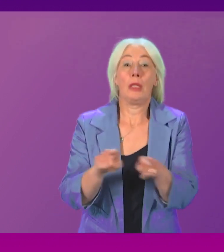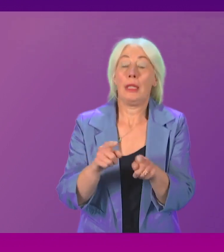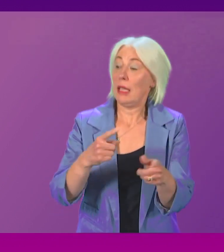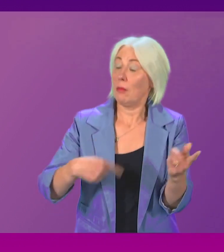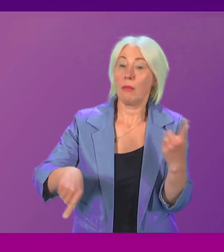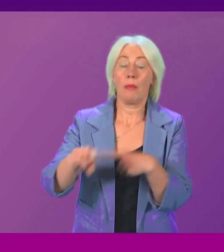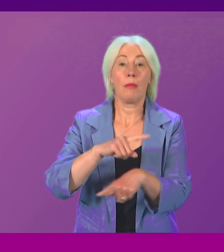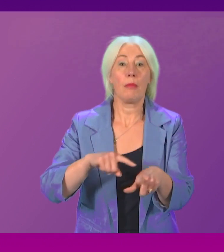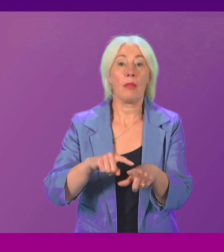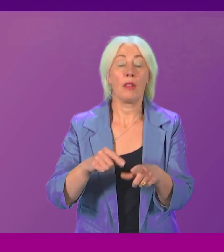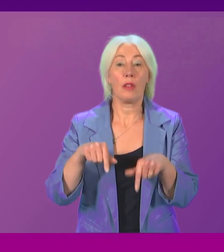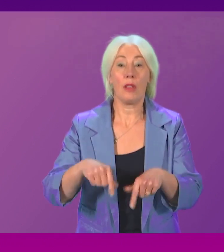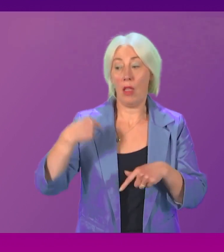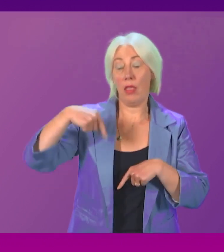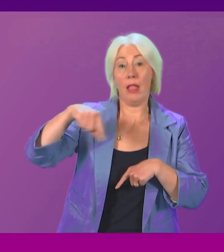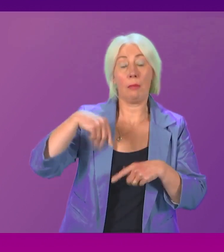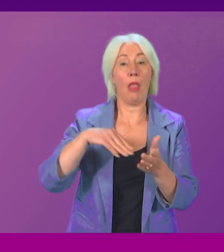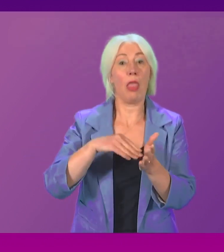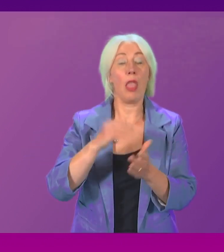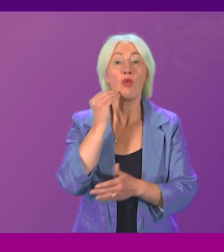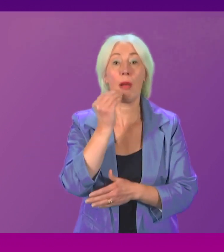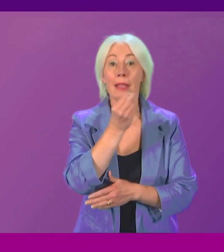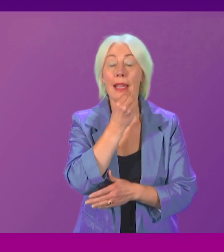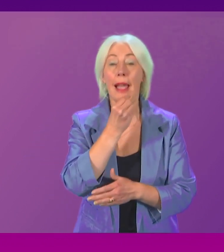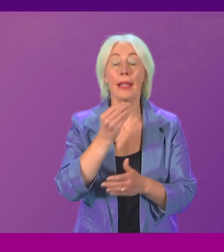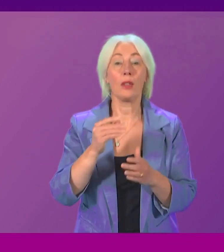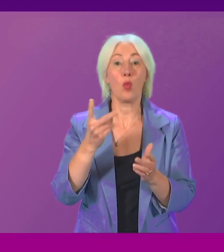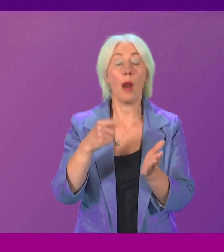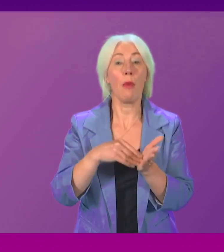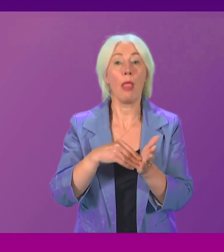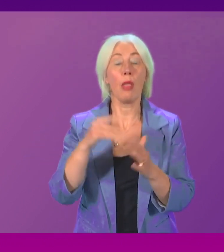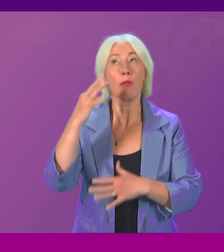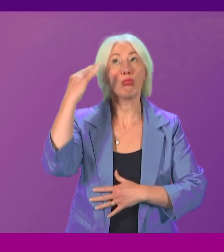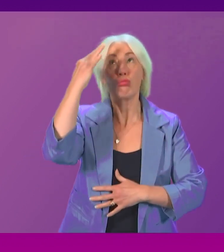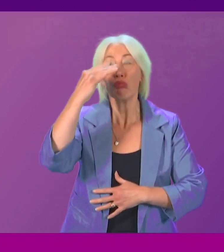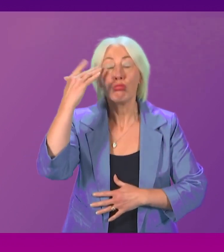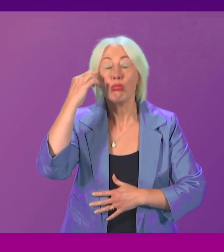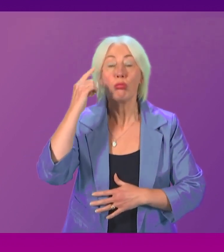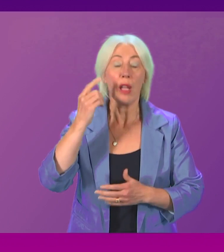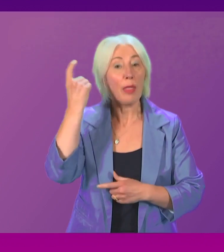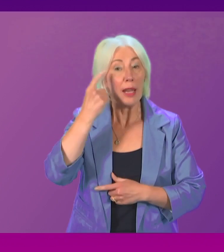It is a month of sacrifice, reflection and charity, when we remember those who are less